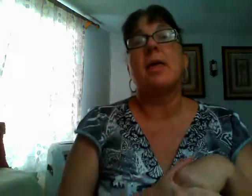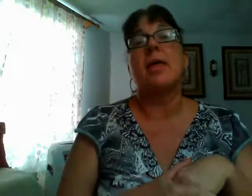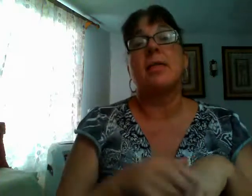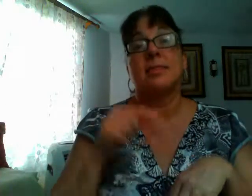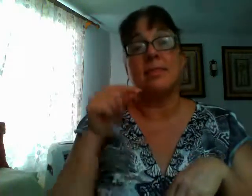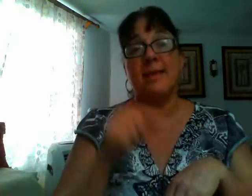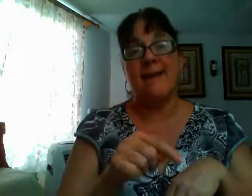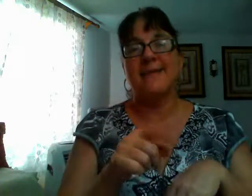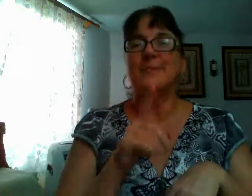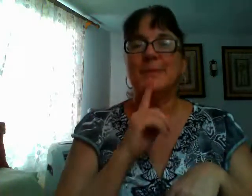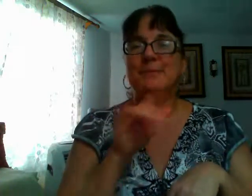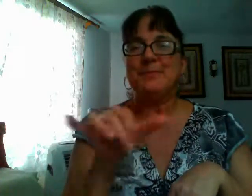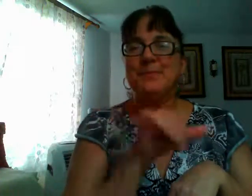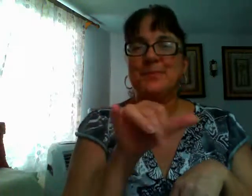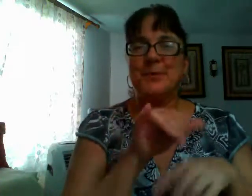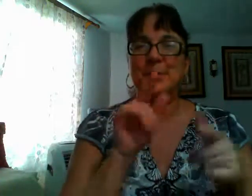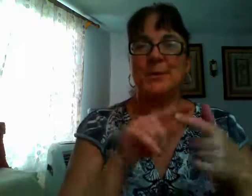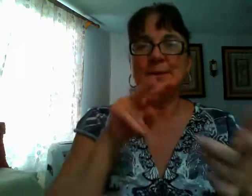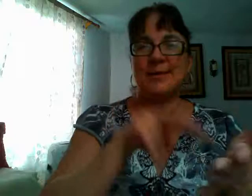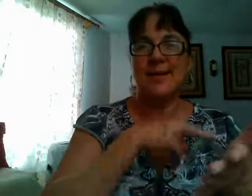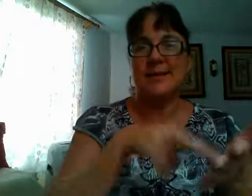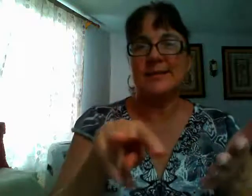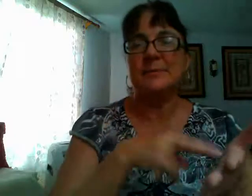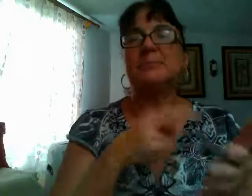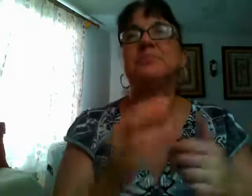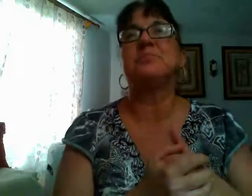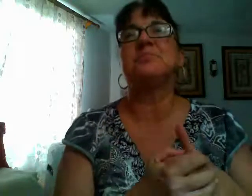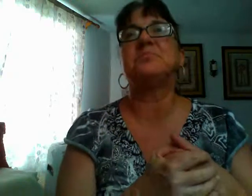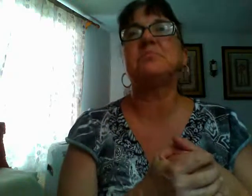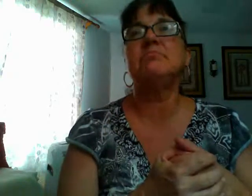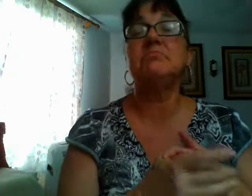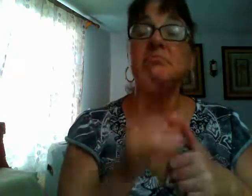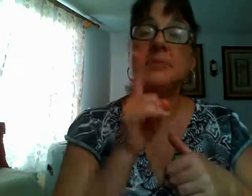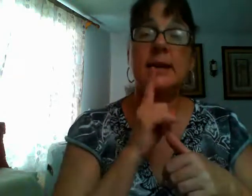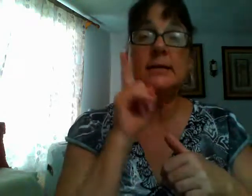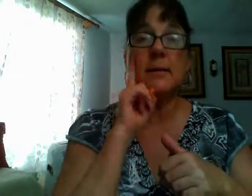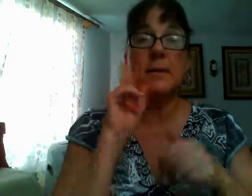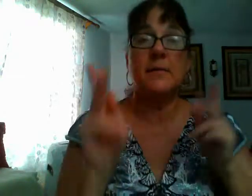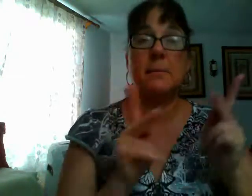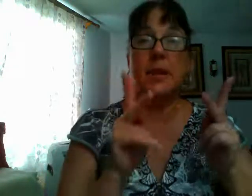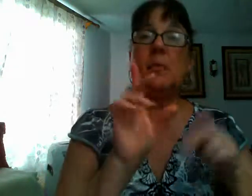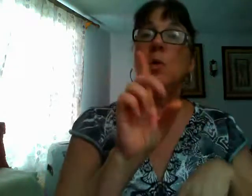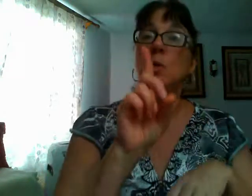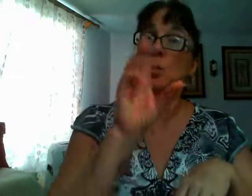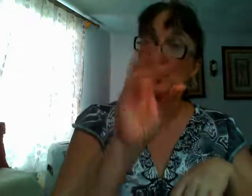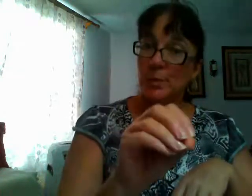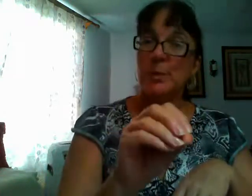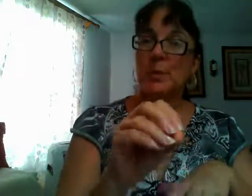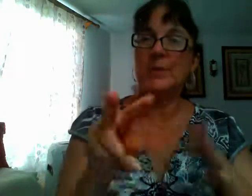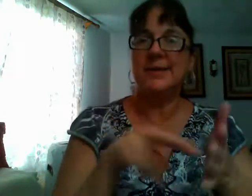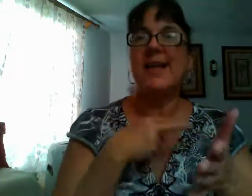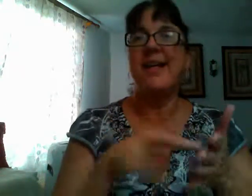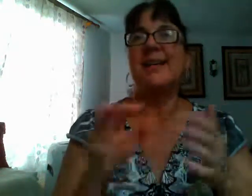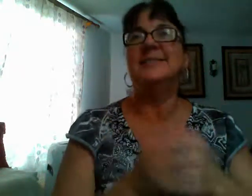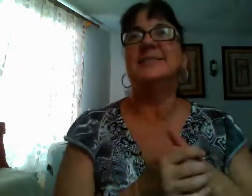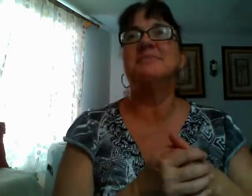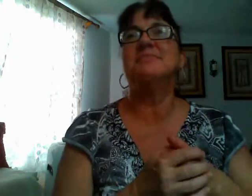This is similar to dancing. Deaf people do dance.